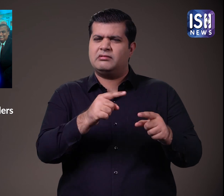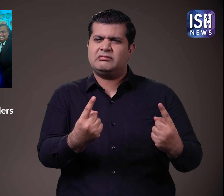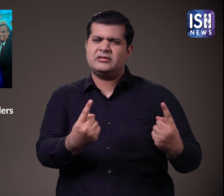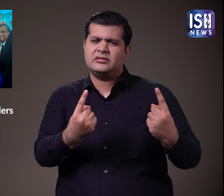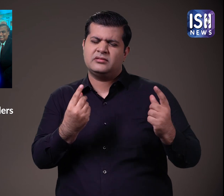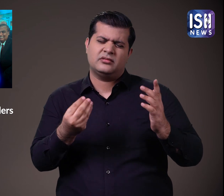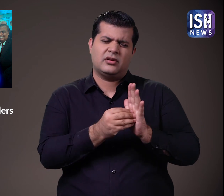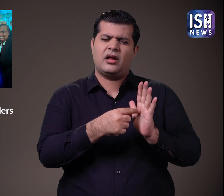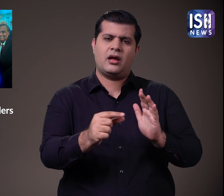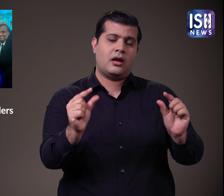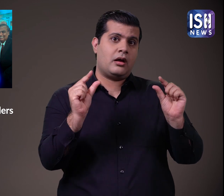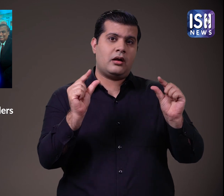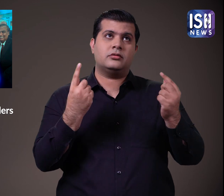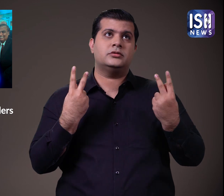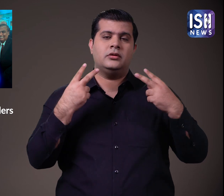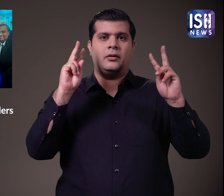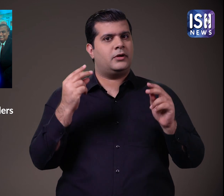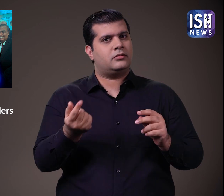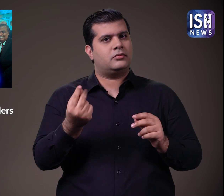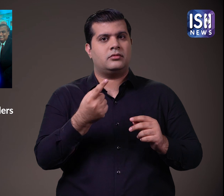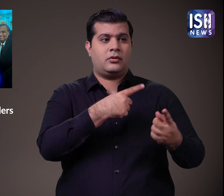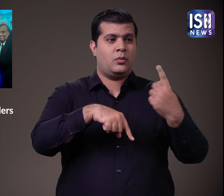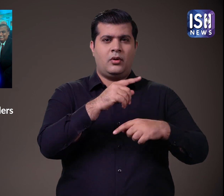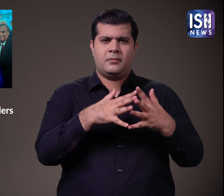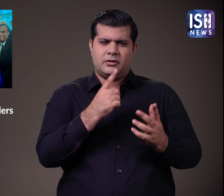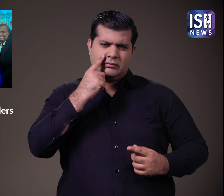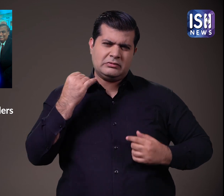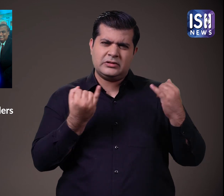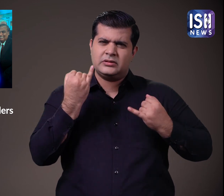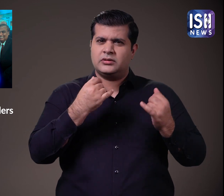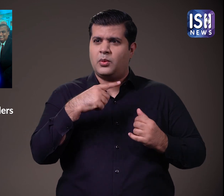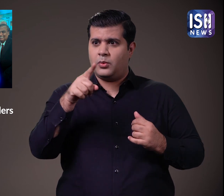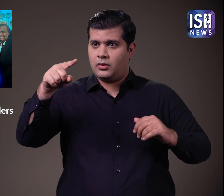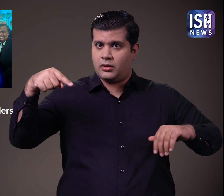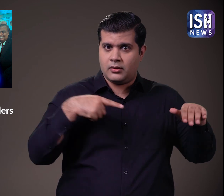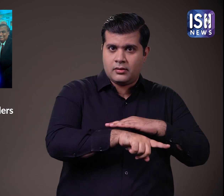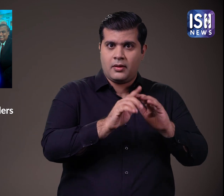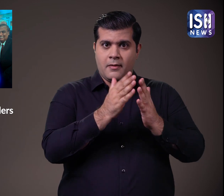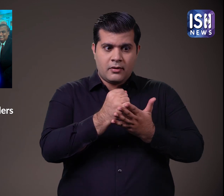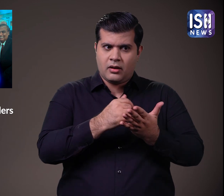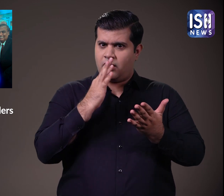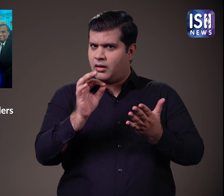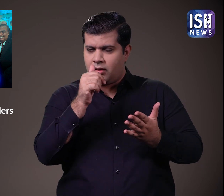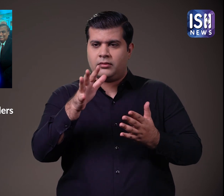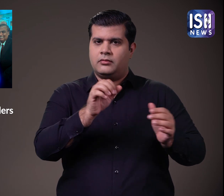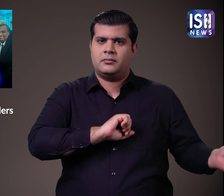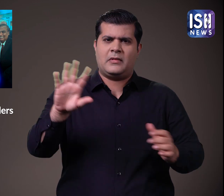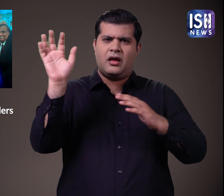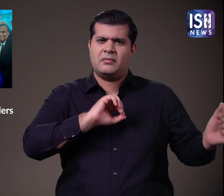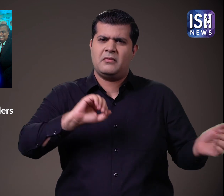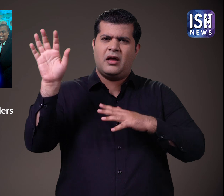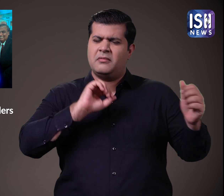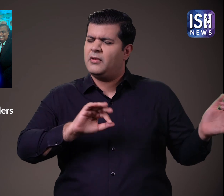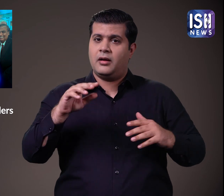Illegal immigrants would be caught and there will be mass deportation. The border security would also be tightened.